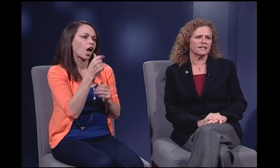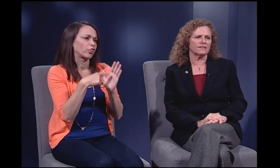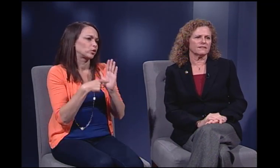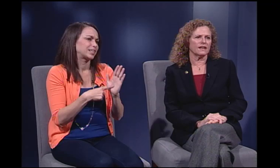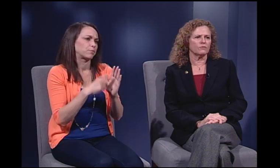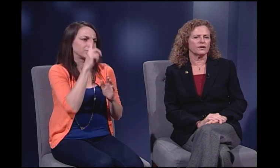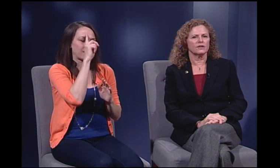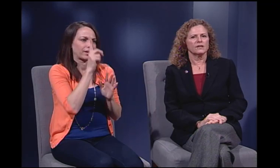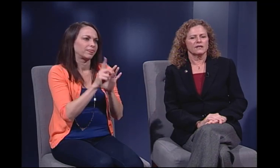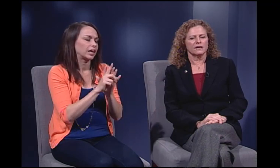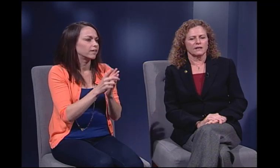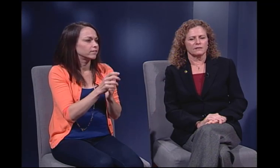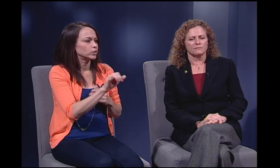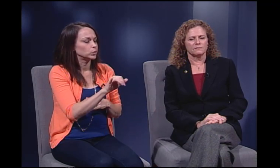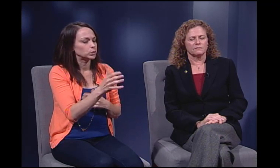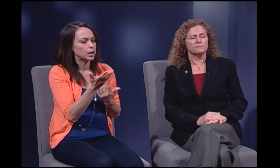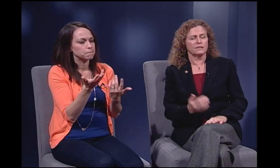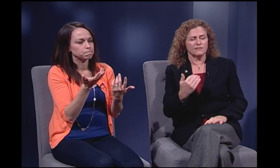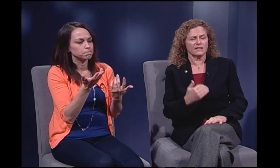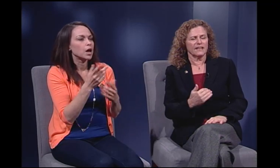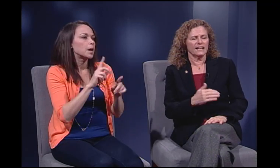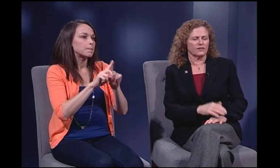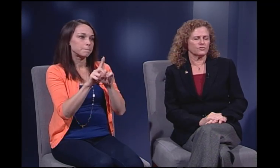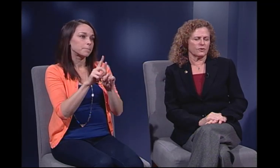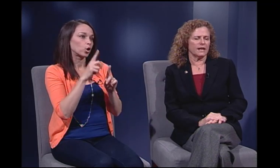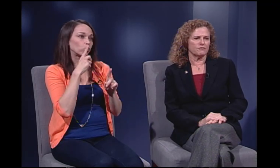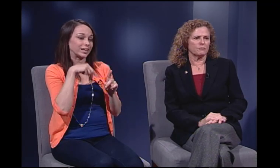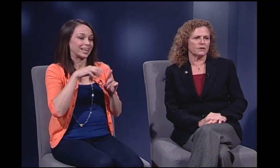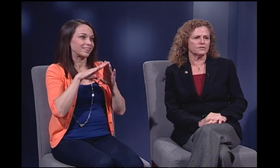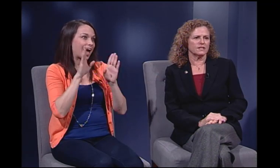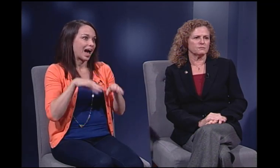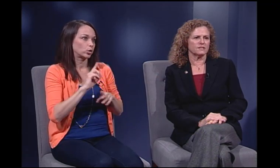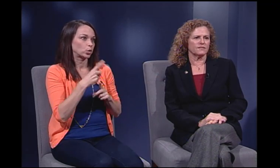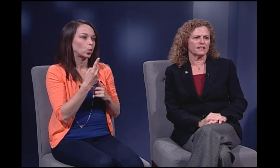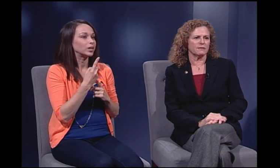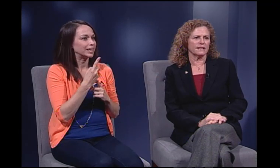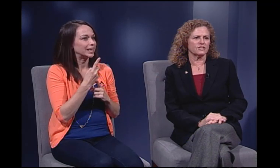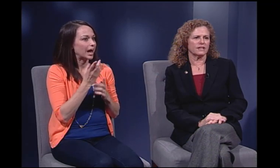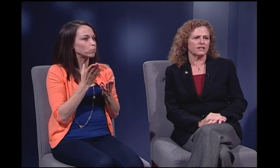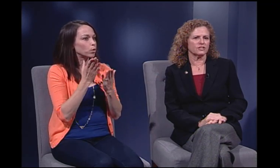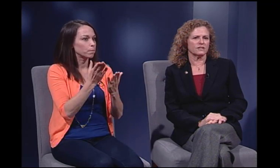of like that where, but even in the House where I have proposed things specifically about education